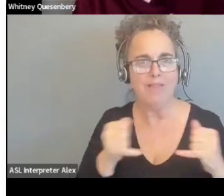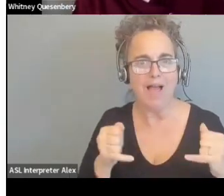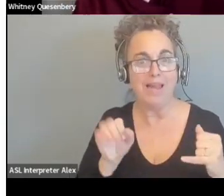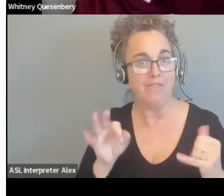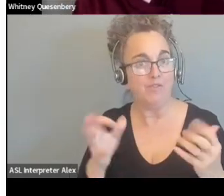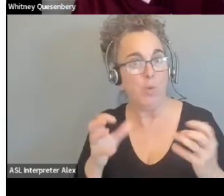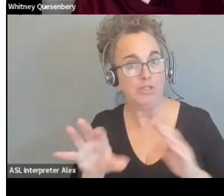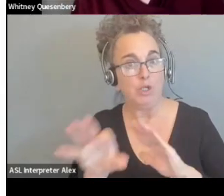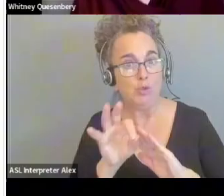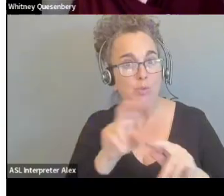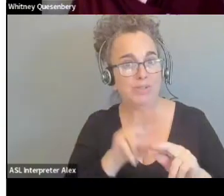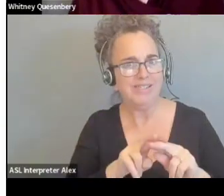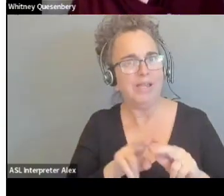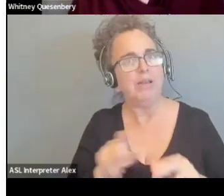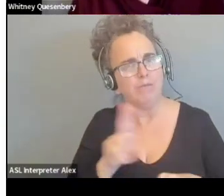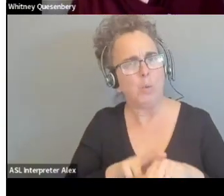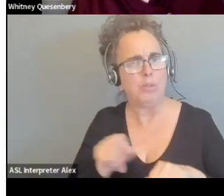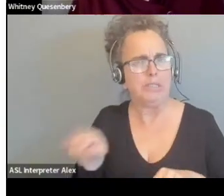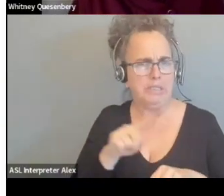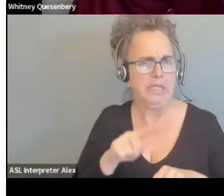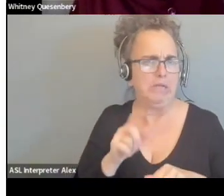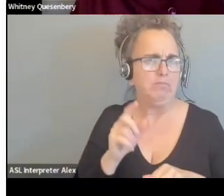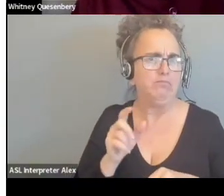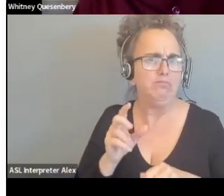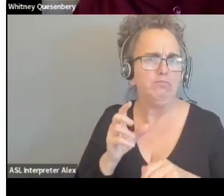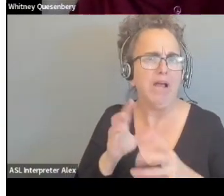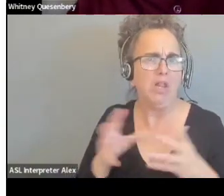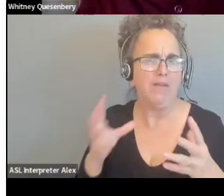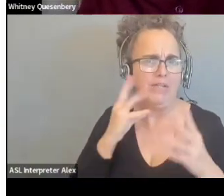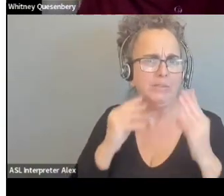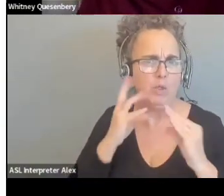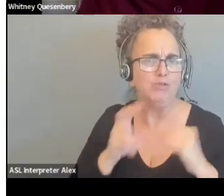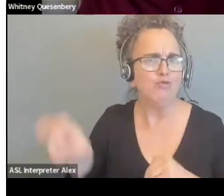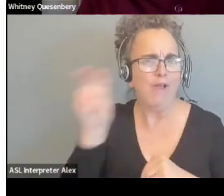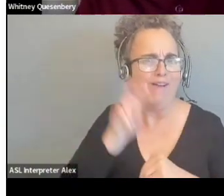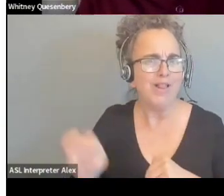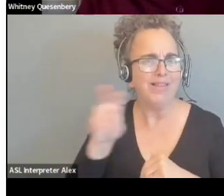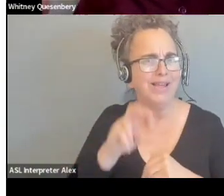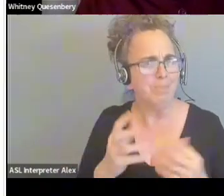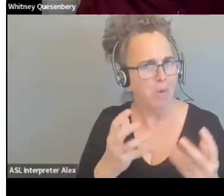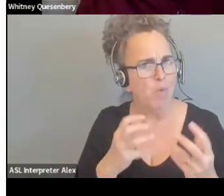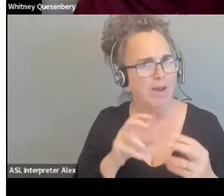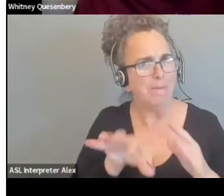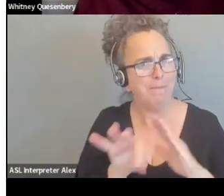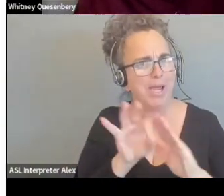And she did have seats she liked traveled quite a bit. And so this was this moment when whatever airline it was